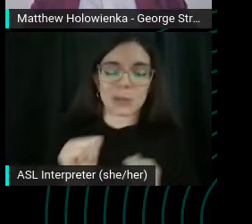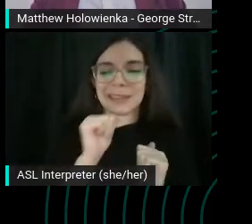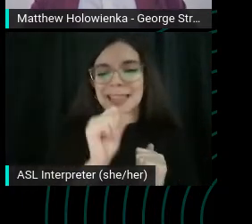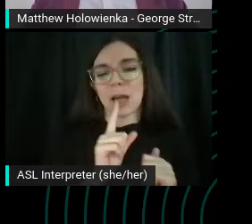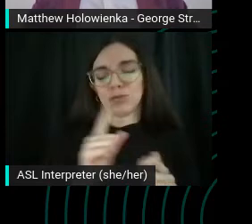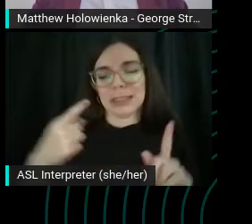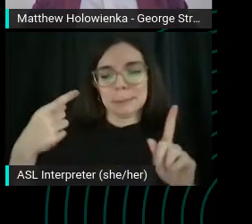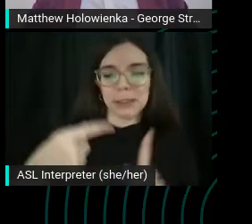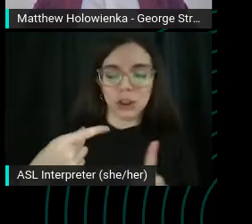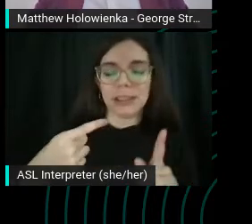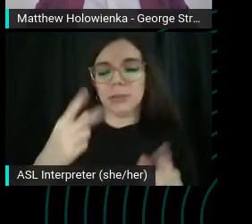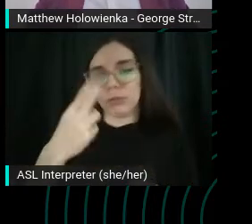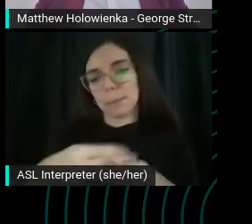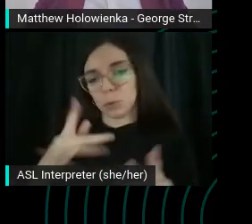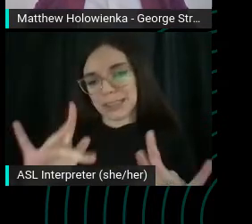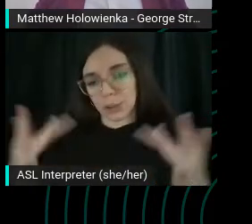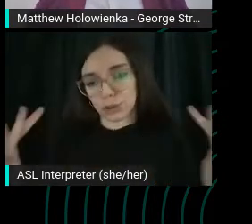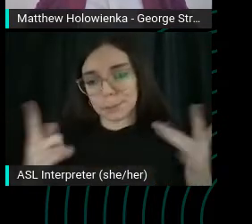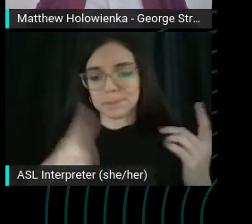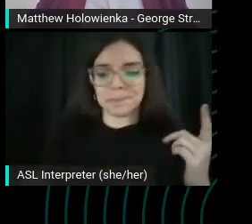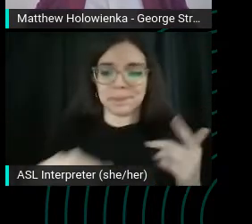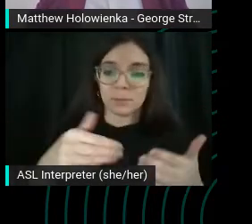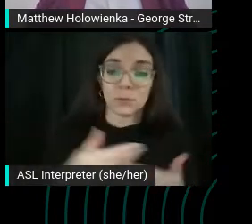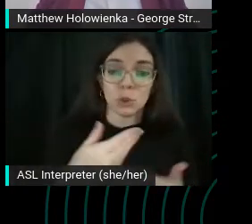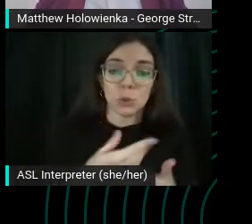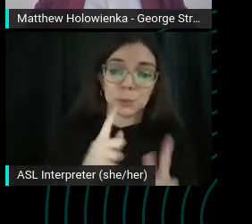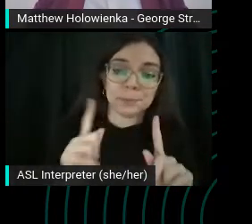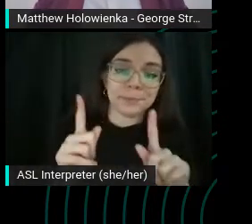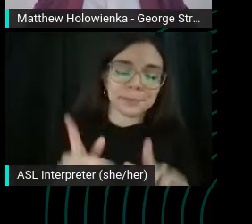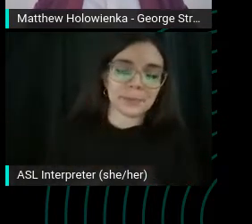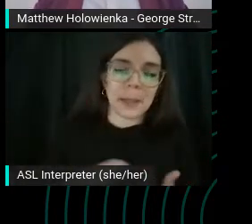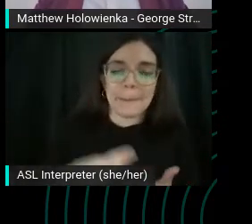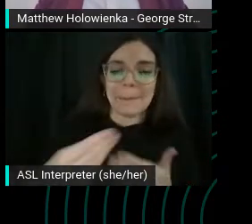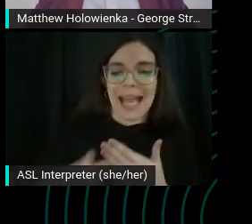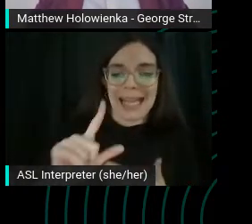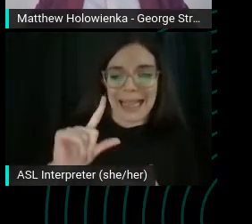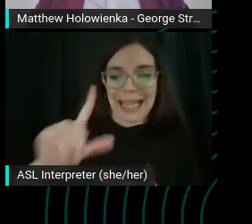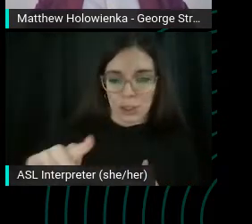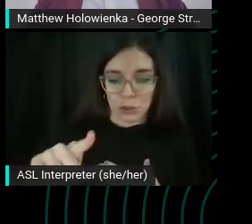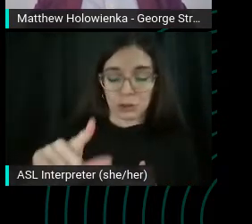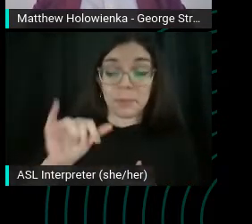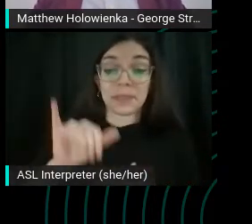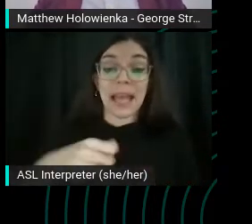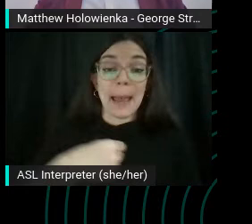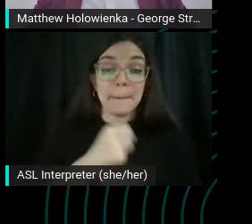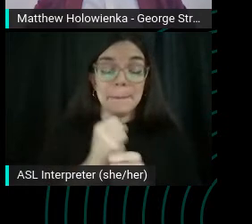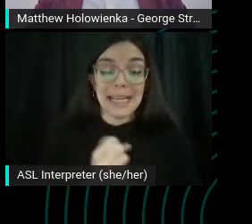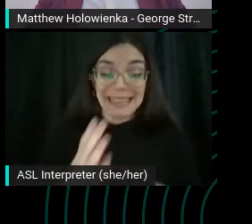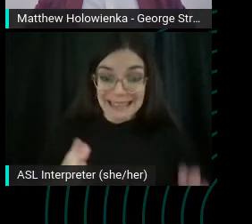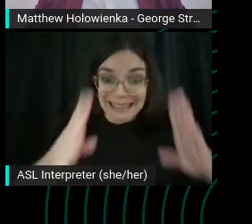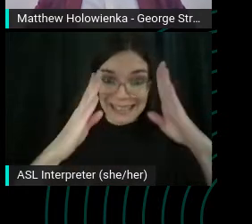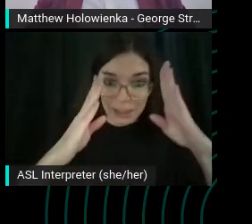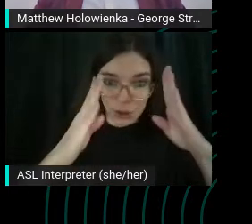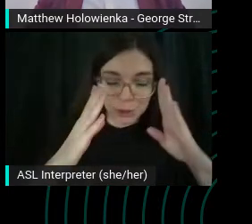and these patrons were buying later, more in the moment, not in advance, and that made attention-grabbing in the moment video content all the more important.